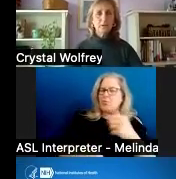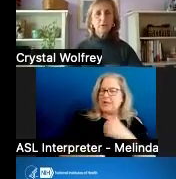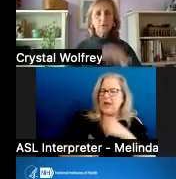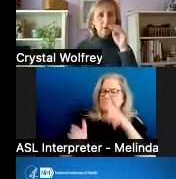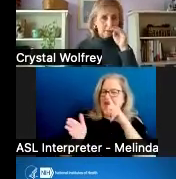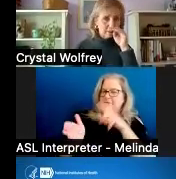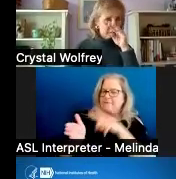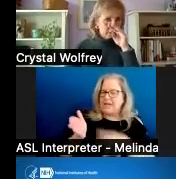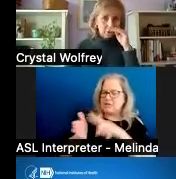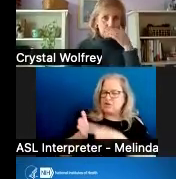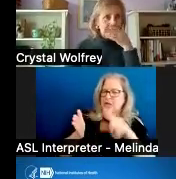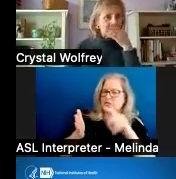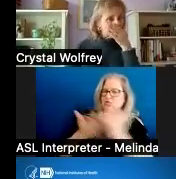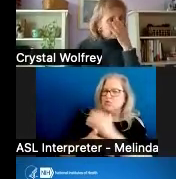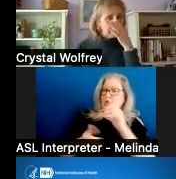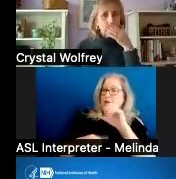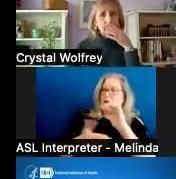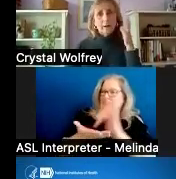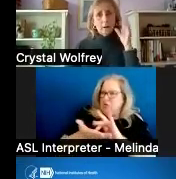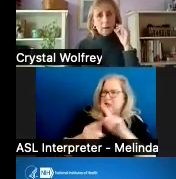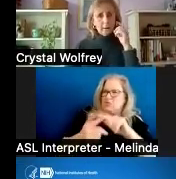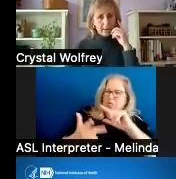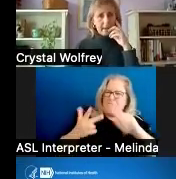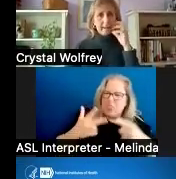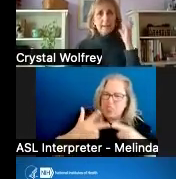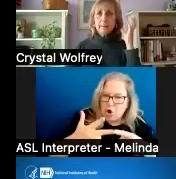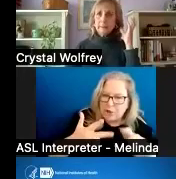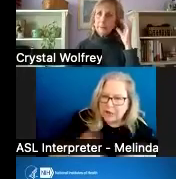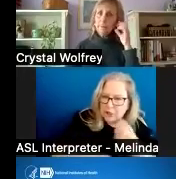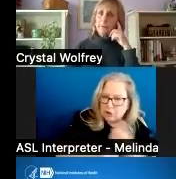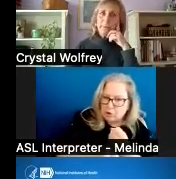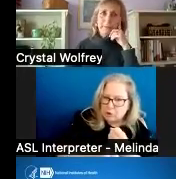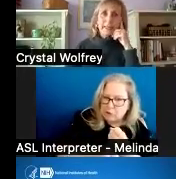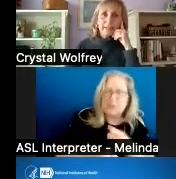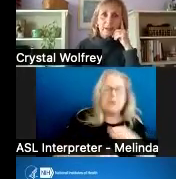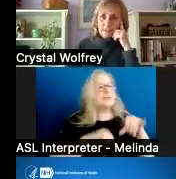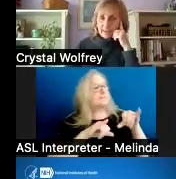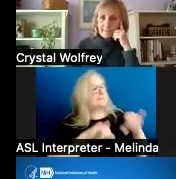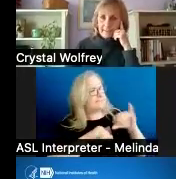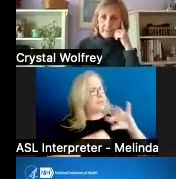of the new drug until year three." Okay, when were they planning on having it?